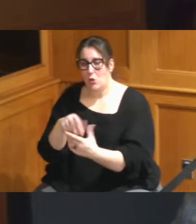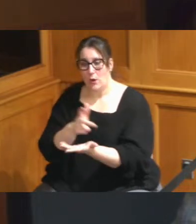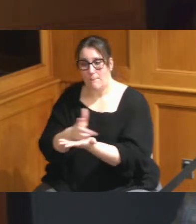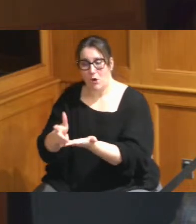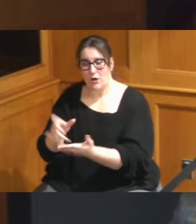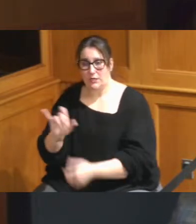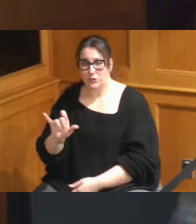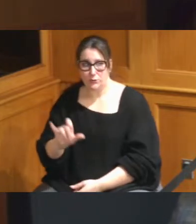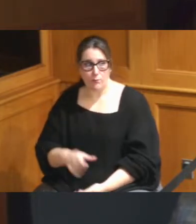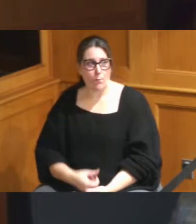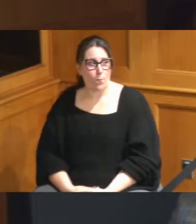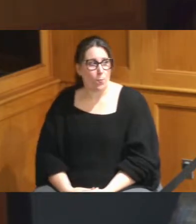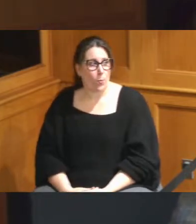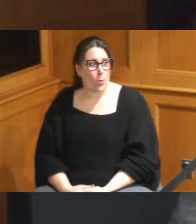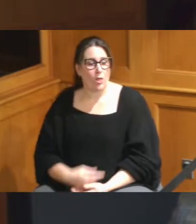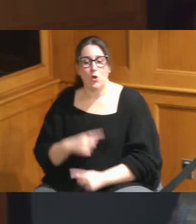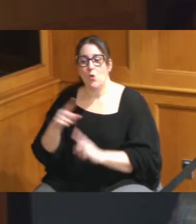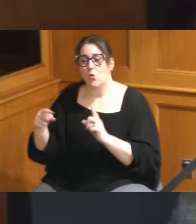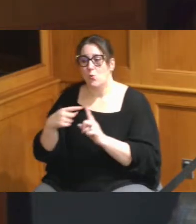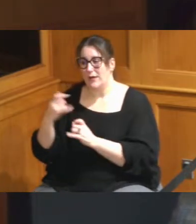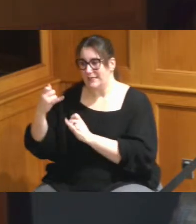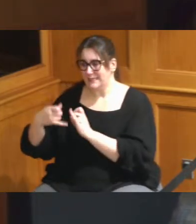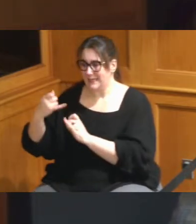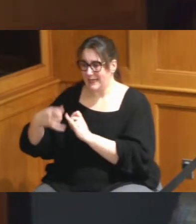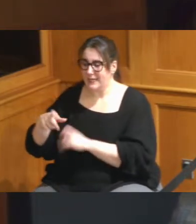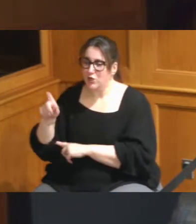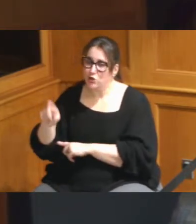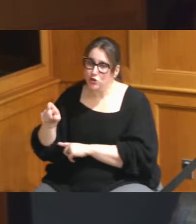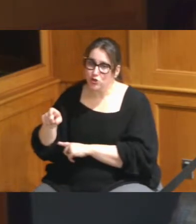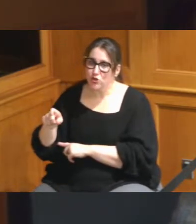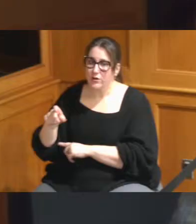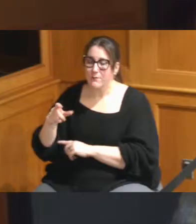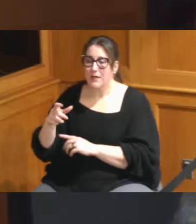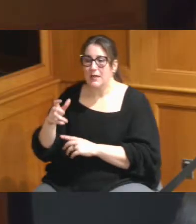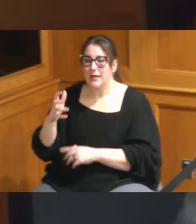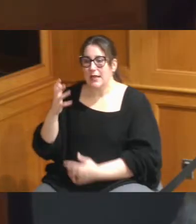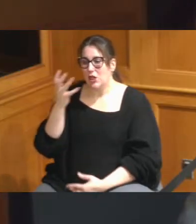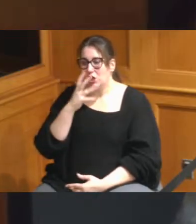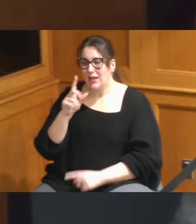that we have. when do they end? Should we be be looking at something different as you put